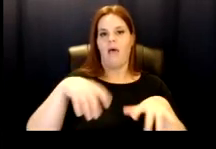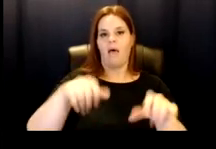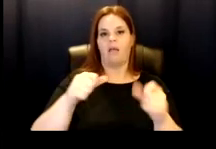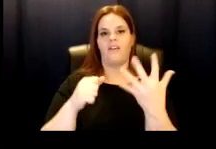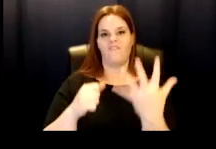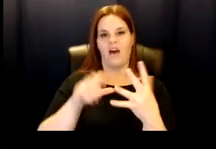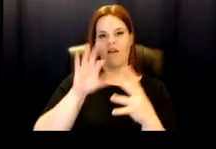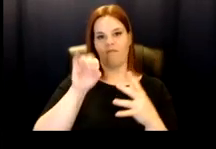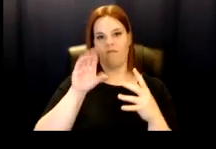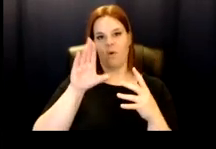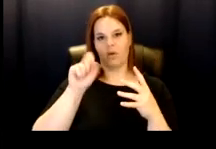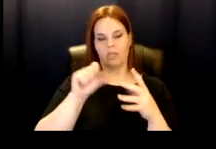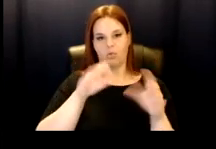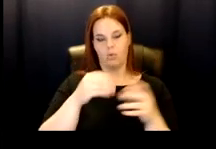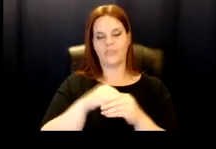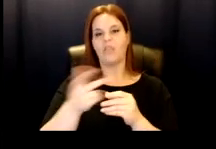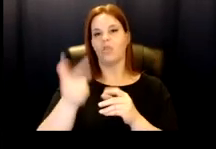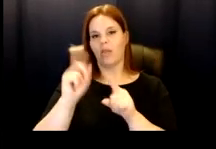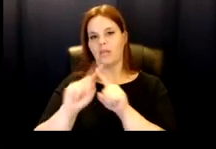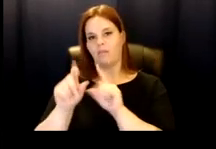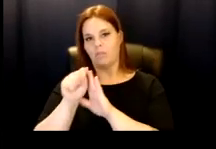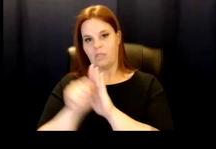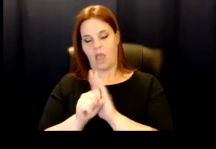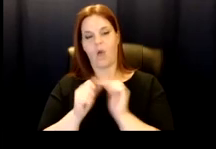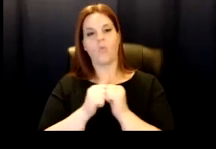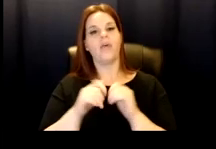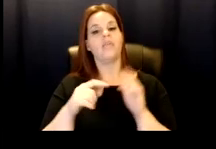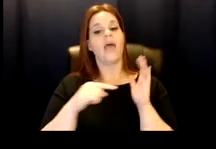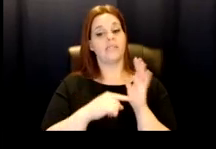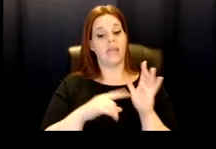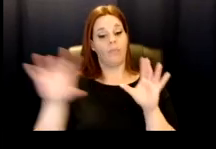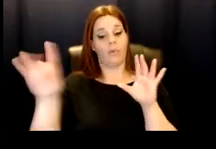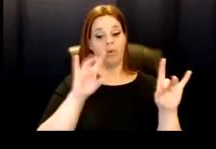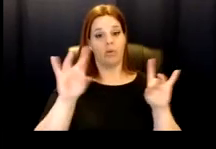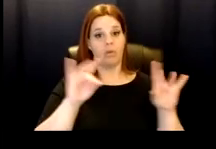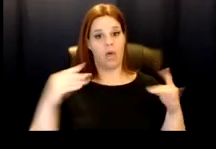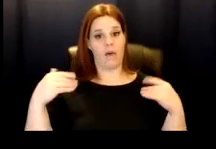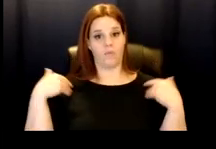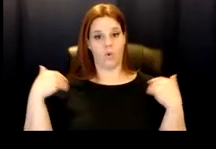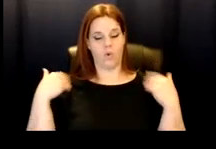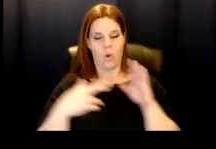states, with a sample of youth representing a cross section of disabilities. 52% of the